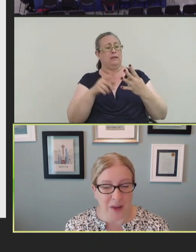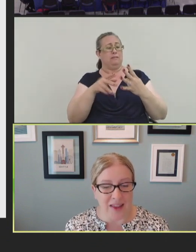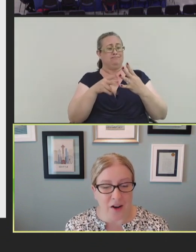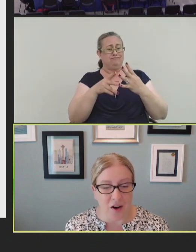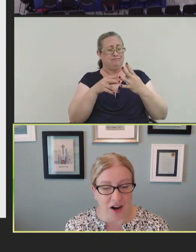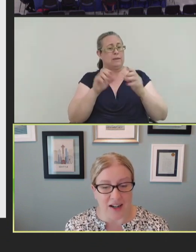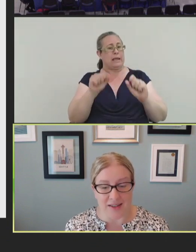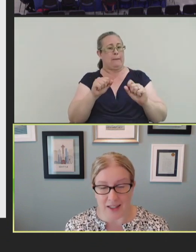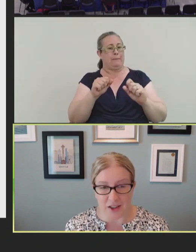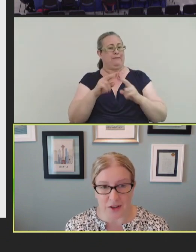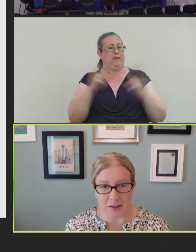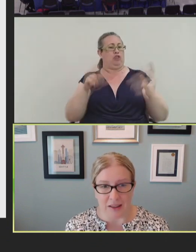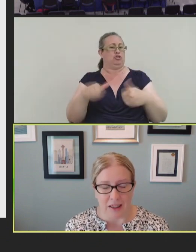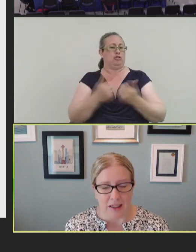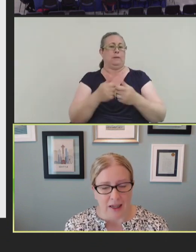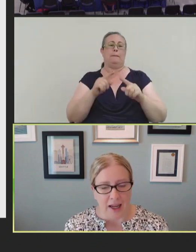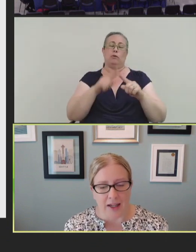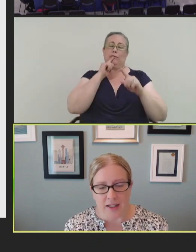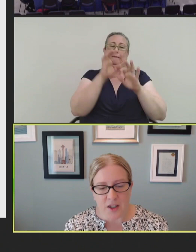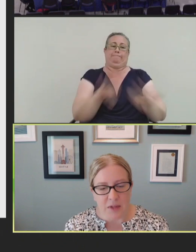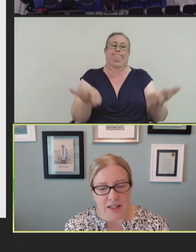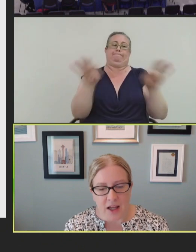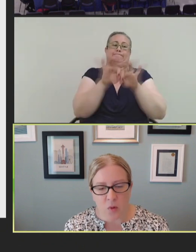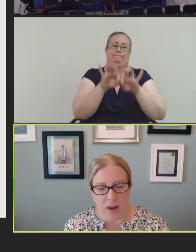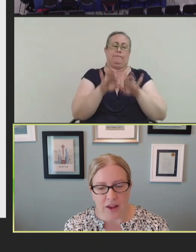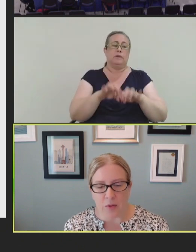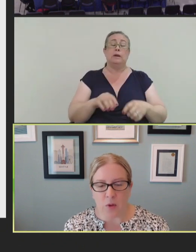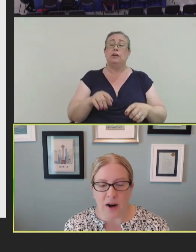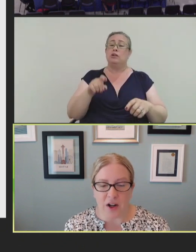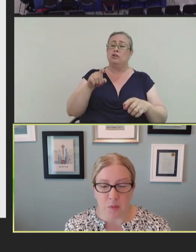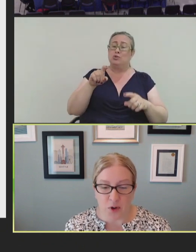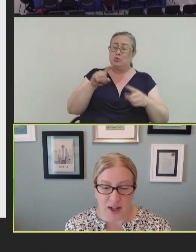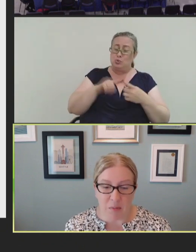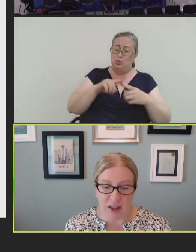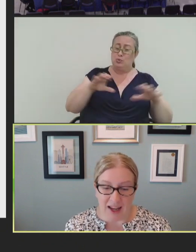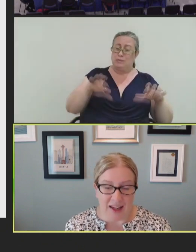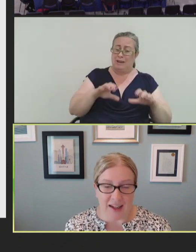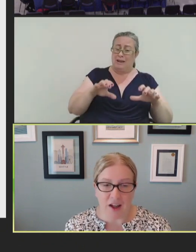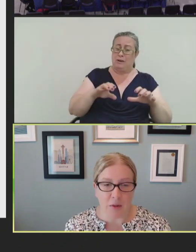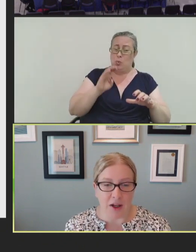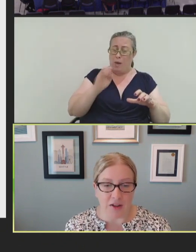but they are essential. And to be done well, they require pre-planning among